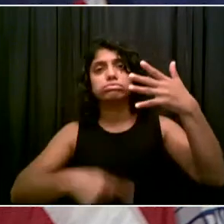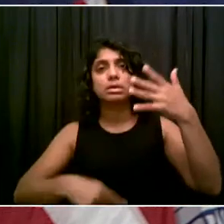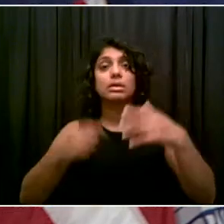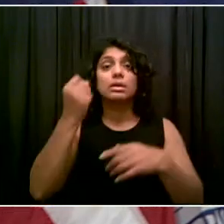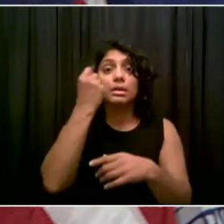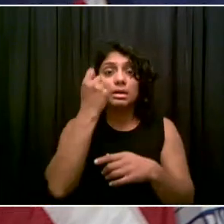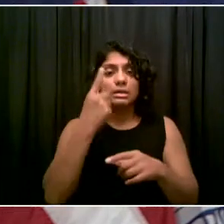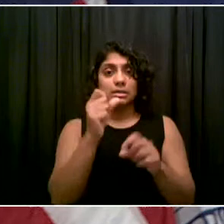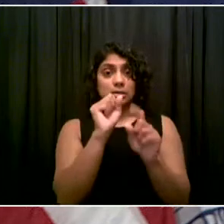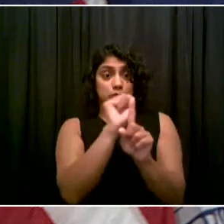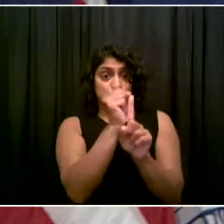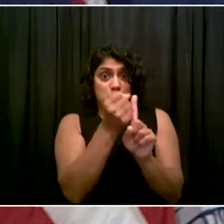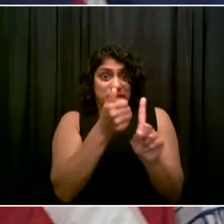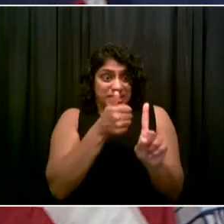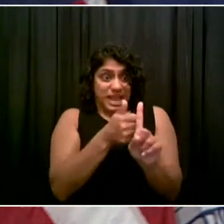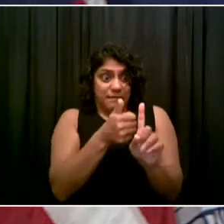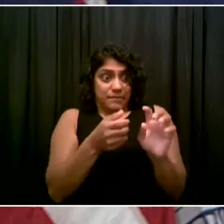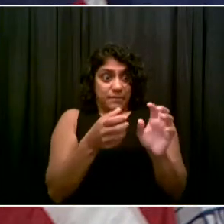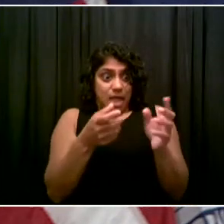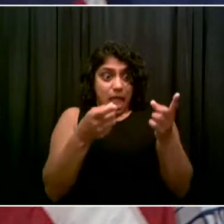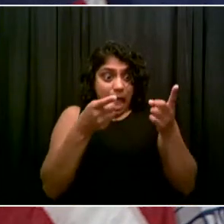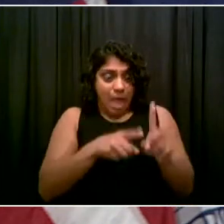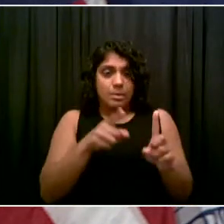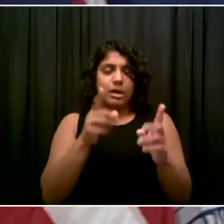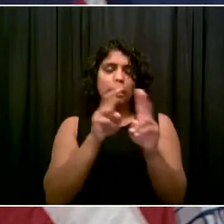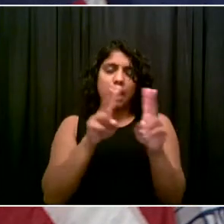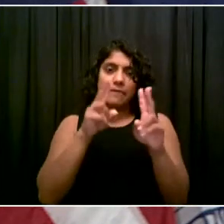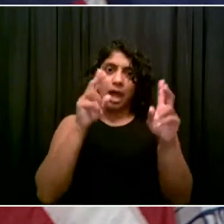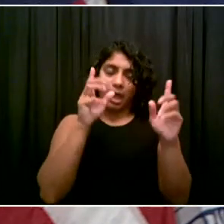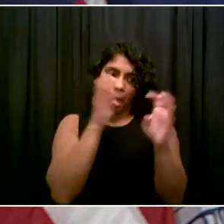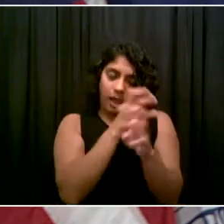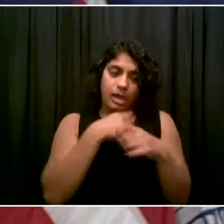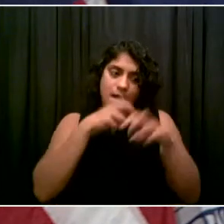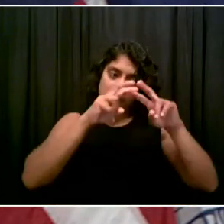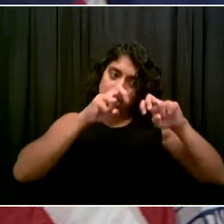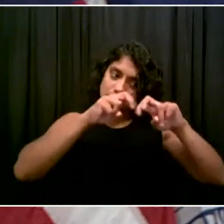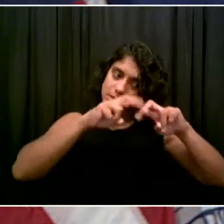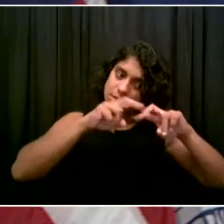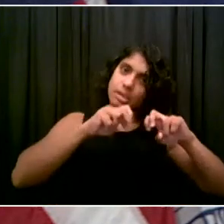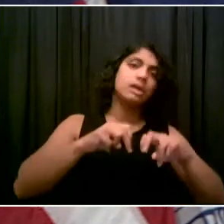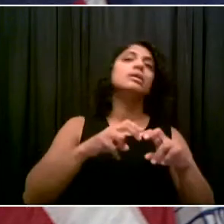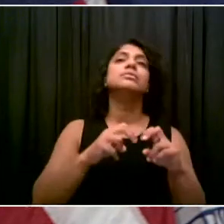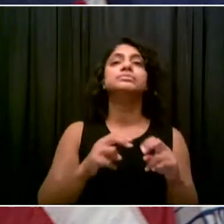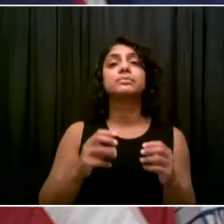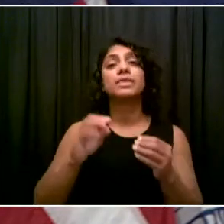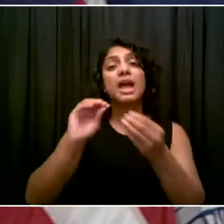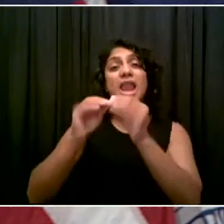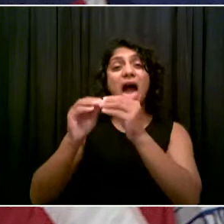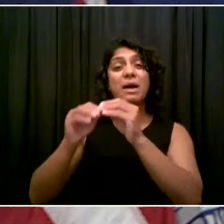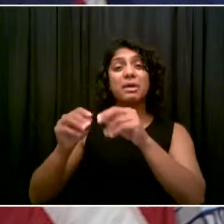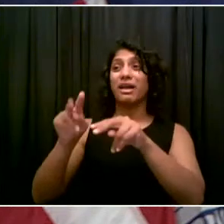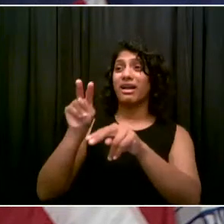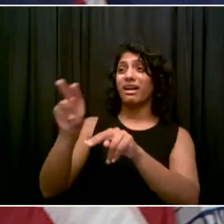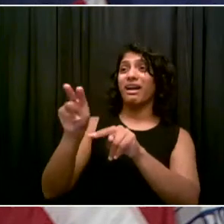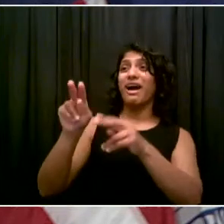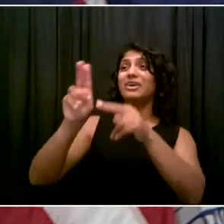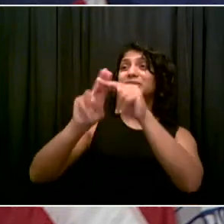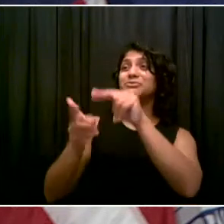DEALING TWIH A LOT OF COMPLICATED ISSUES AND N O ONKNE OWS THAT MORE THAN THE MAYOR THAT I AM NEVER SATISFIED. I AM NOT HAPPY WITH THE CURRENT LEV ELBUT IT IS